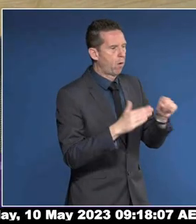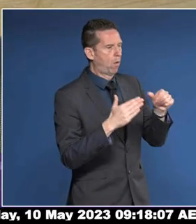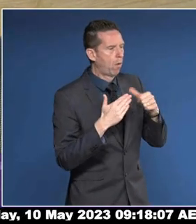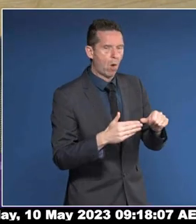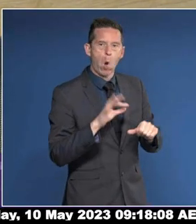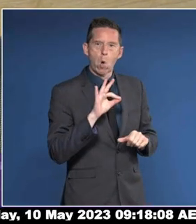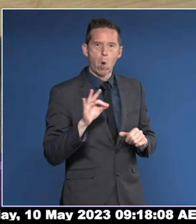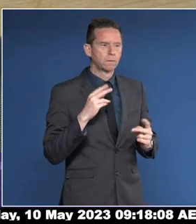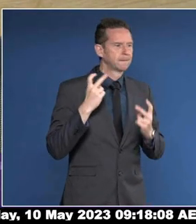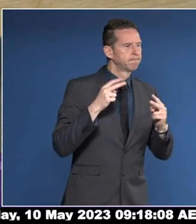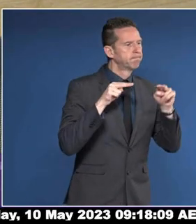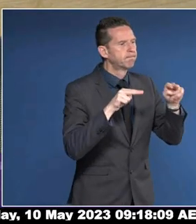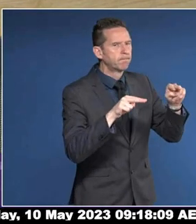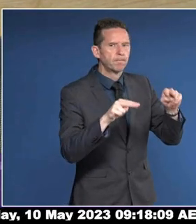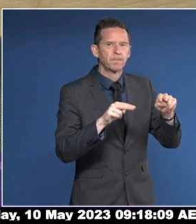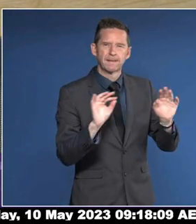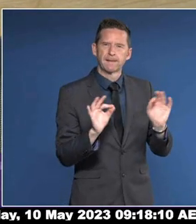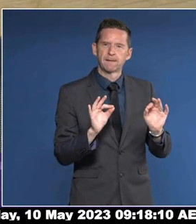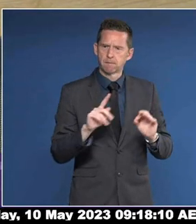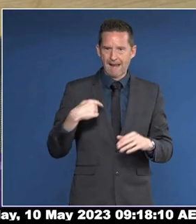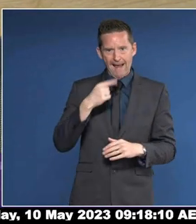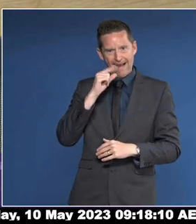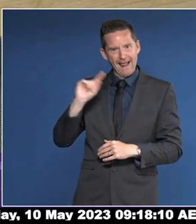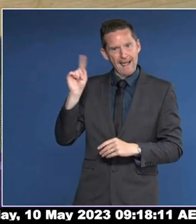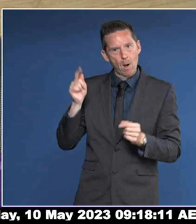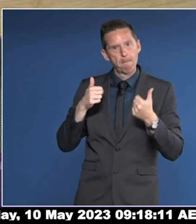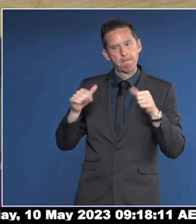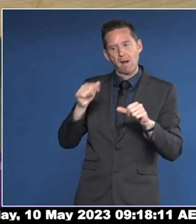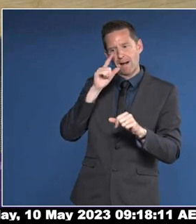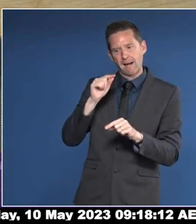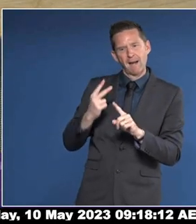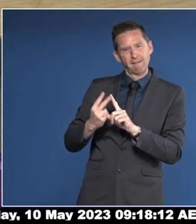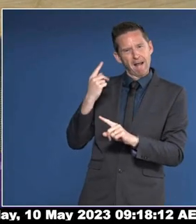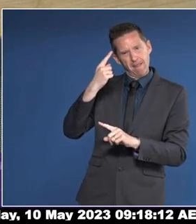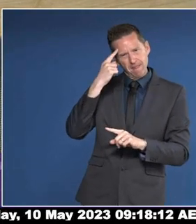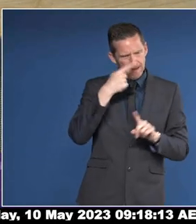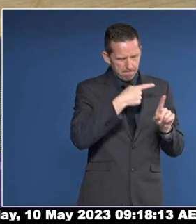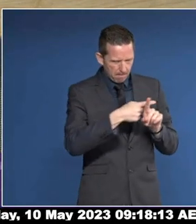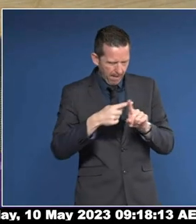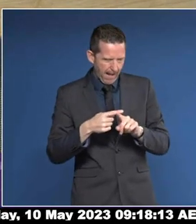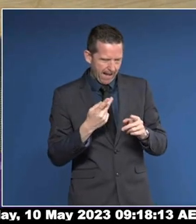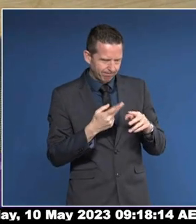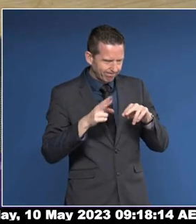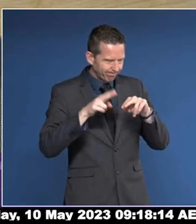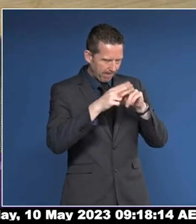We have the opportunity to do that, don't we, by reflecting back? Yes, we do. MS EASTMAN: And you'd agree with me reflecting back to